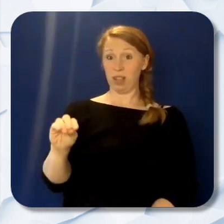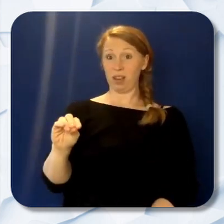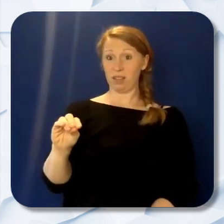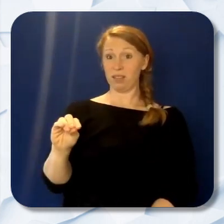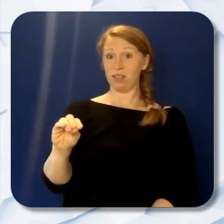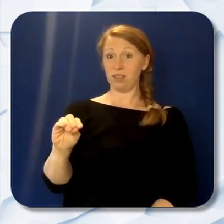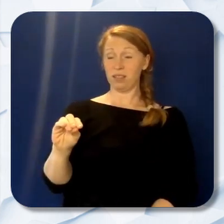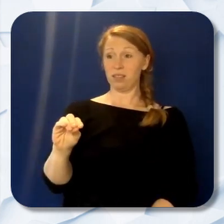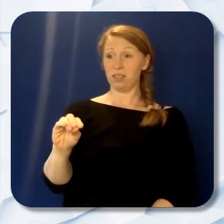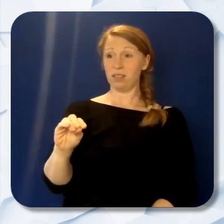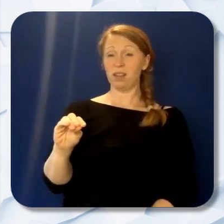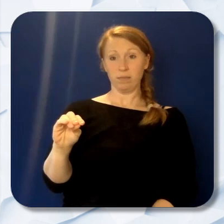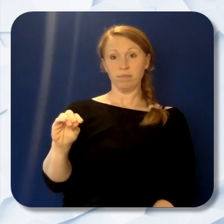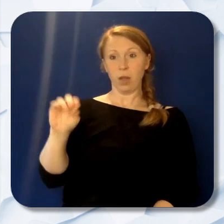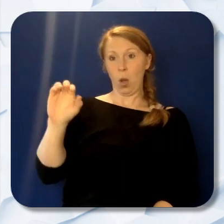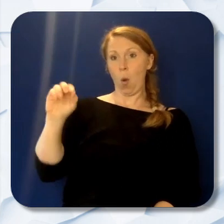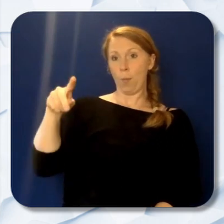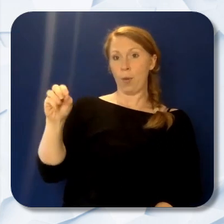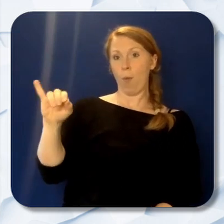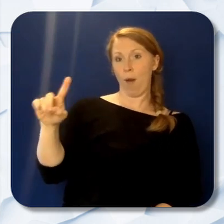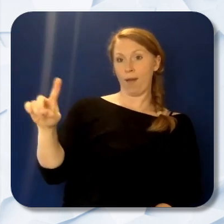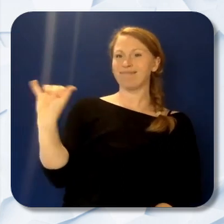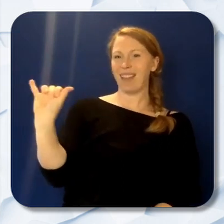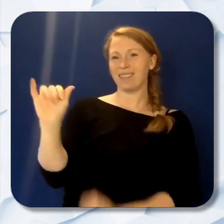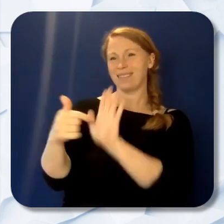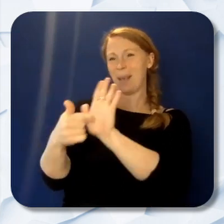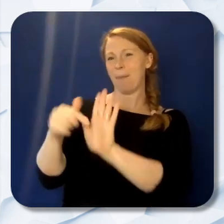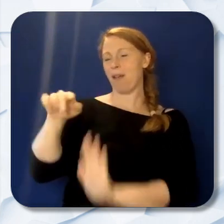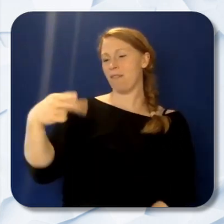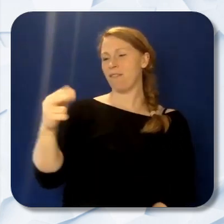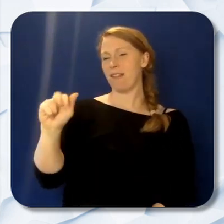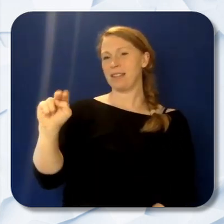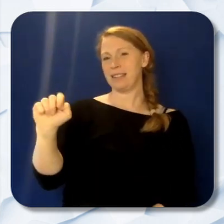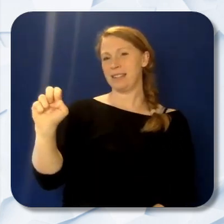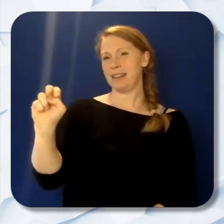to thing to opioids like Fentanyl um, and about thirty percent are methamphetamine. Again,